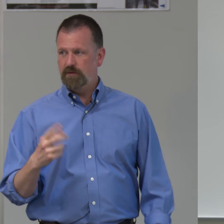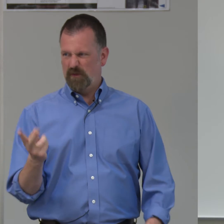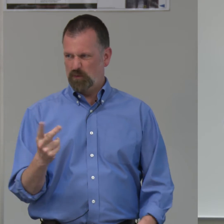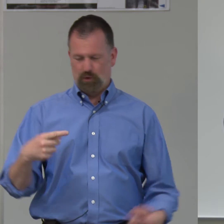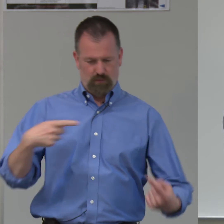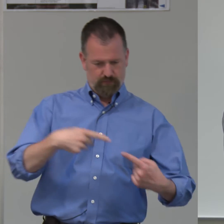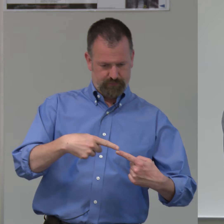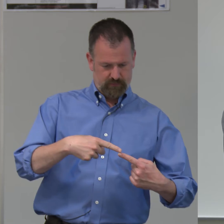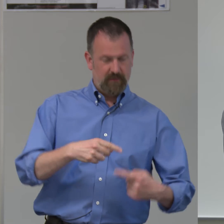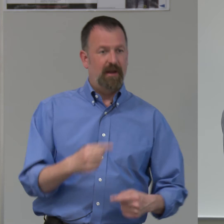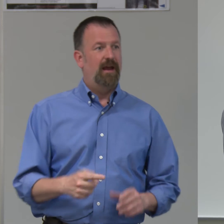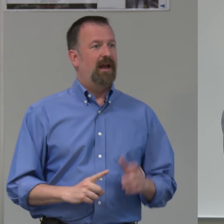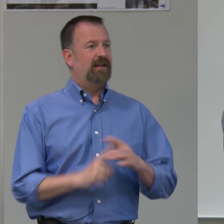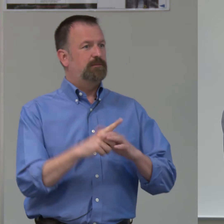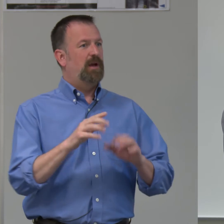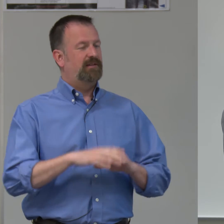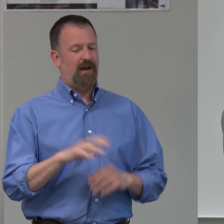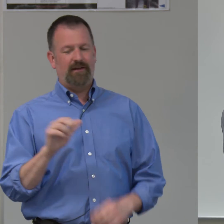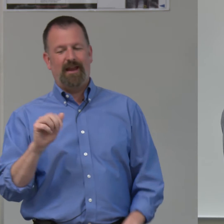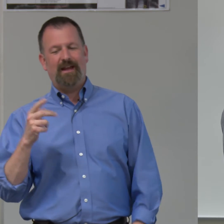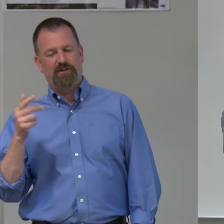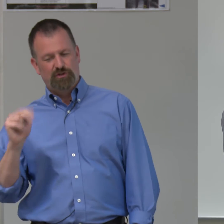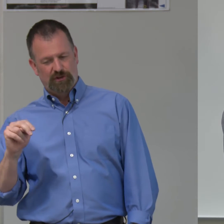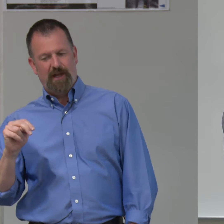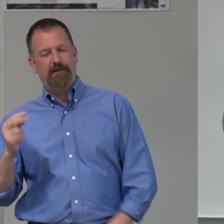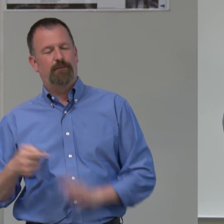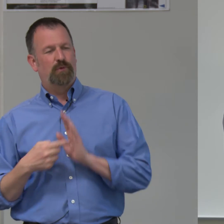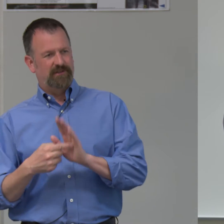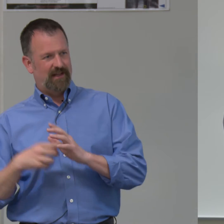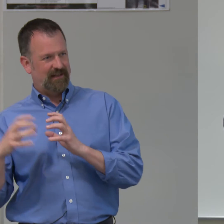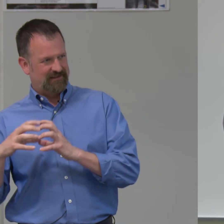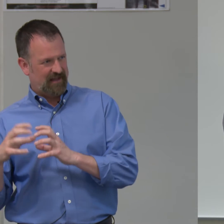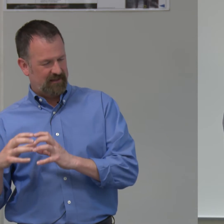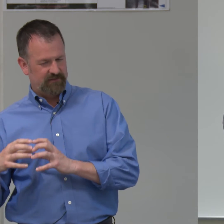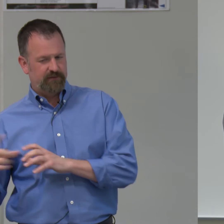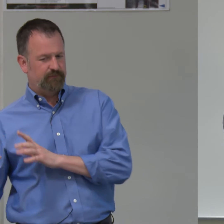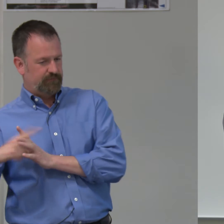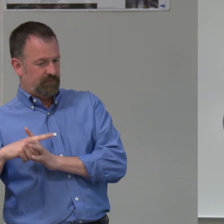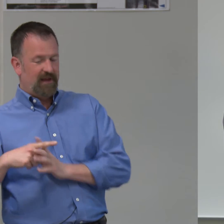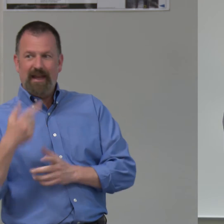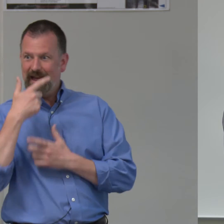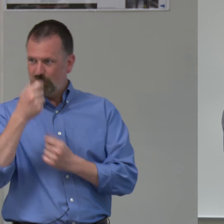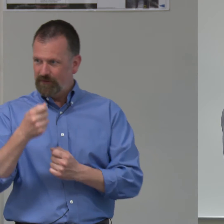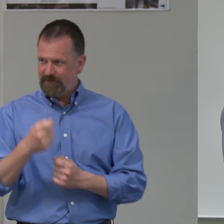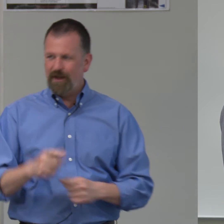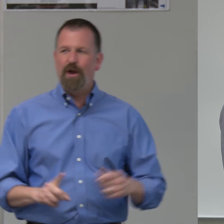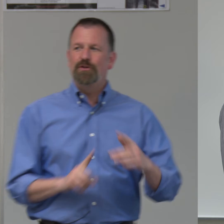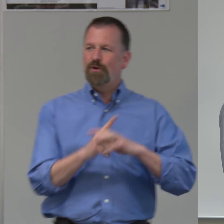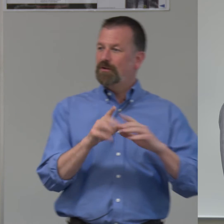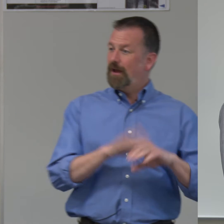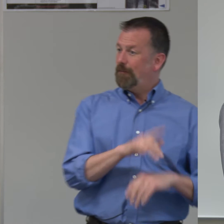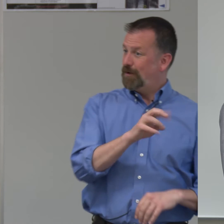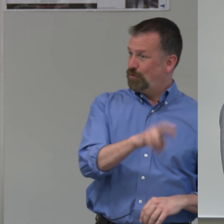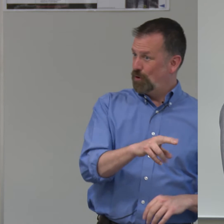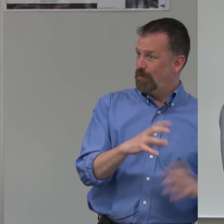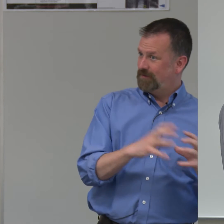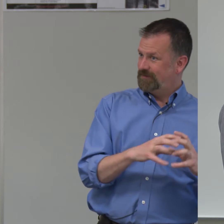It is expressed on antigen-presenting cells, this ligand. Interestingly, it's also expressed on tumor cells,